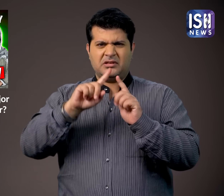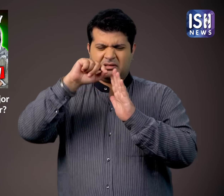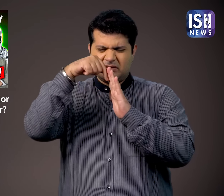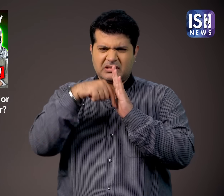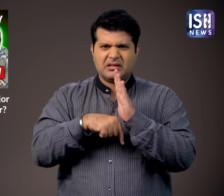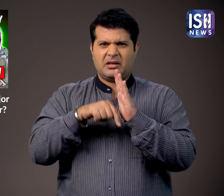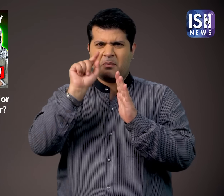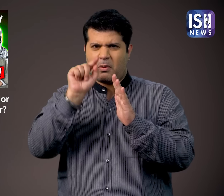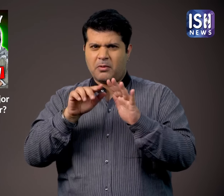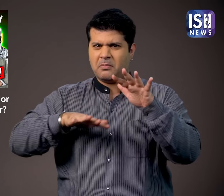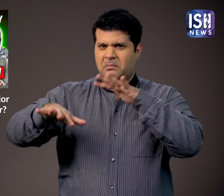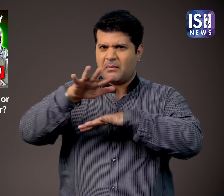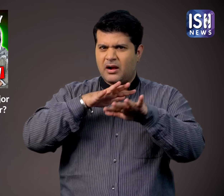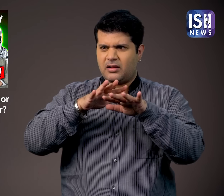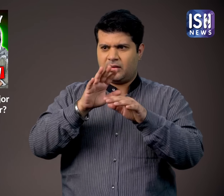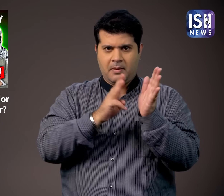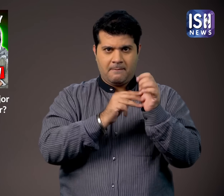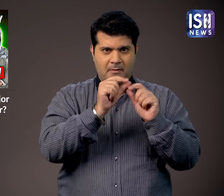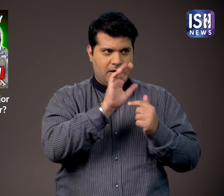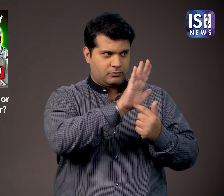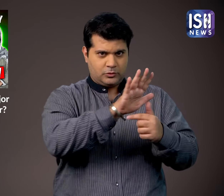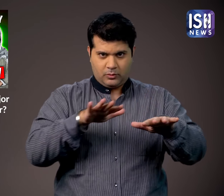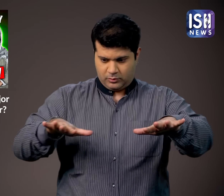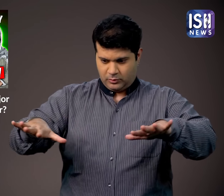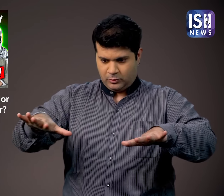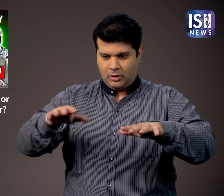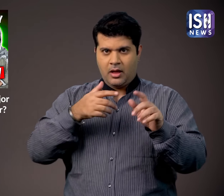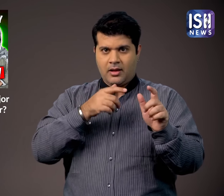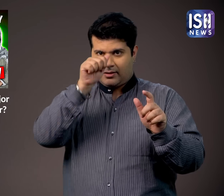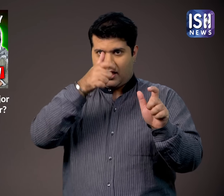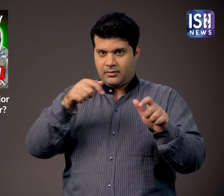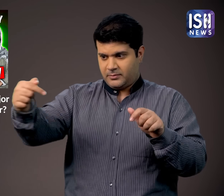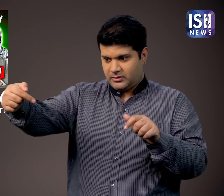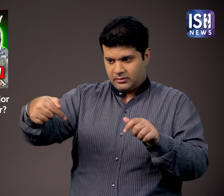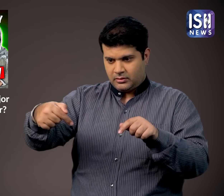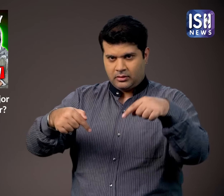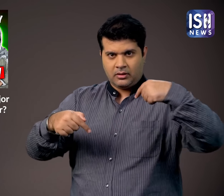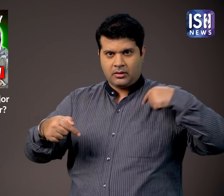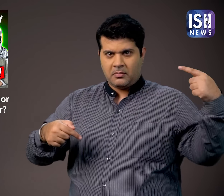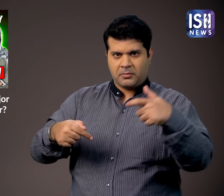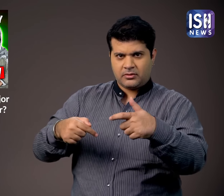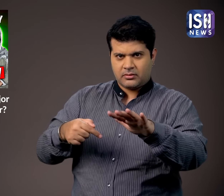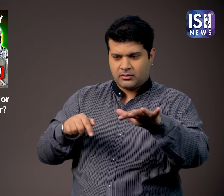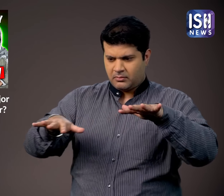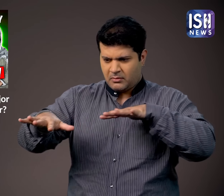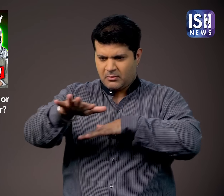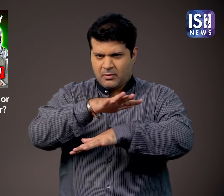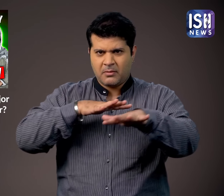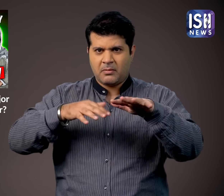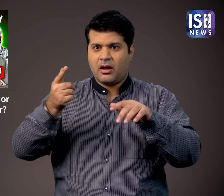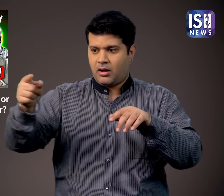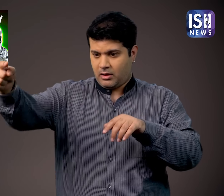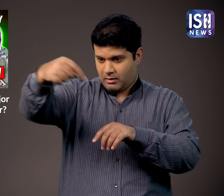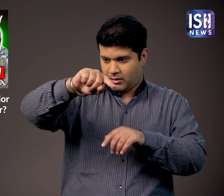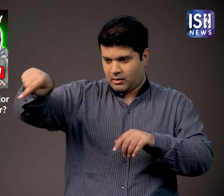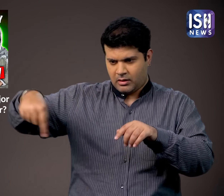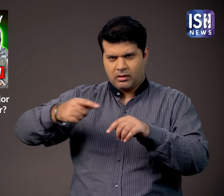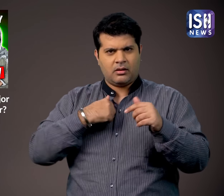and also how he explained using detailed maps and sensitive routes used by the Army.